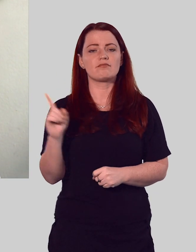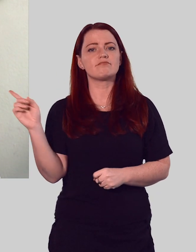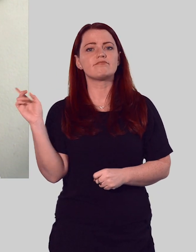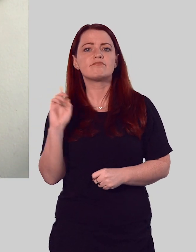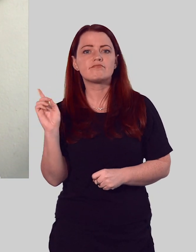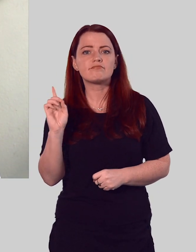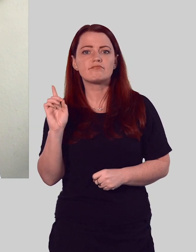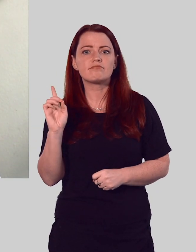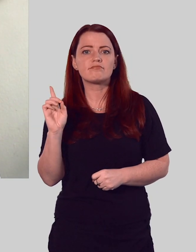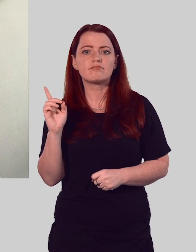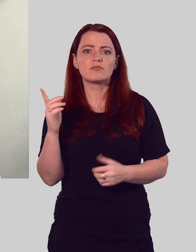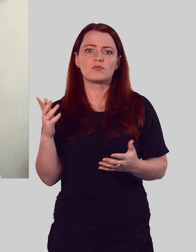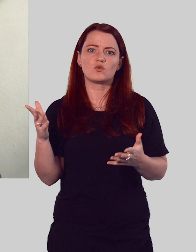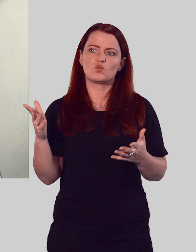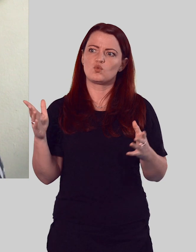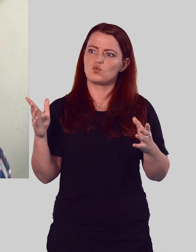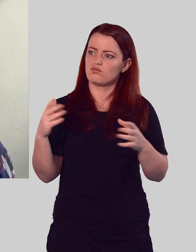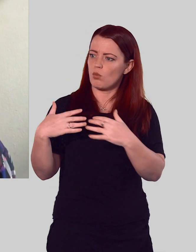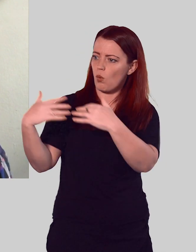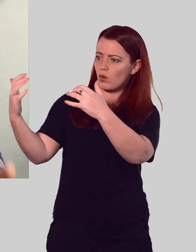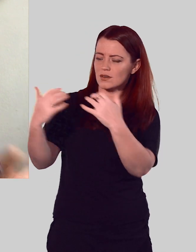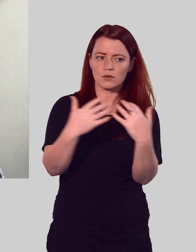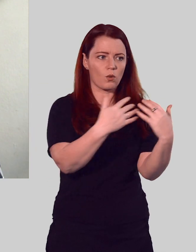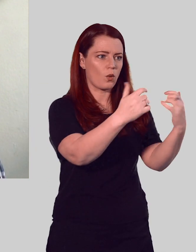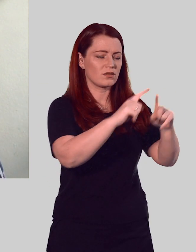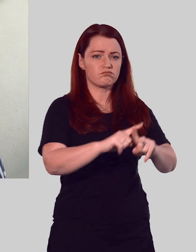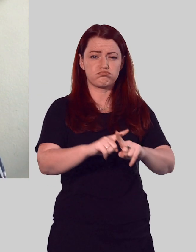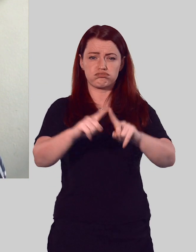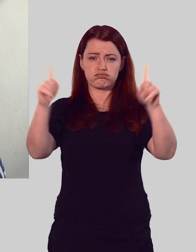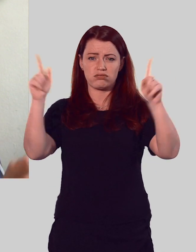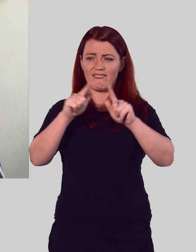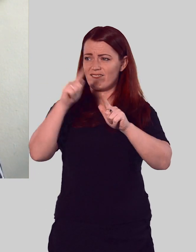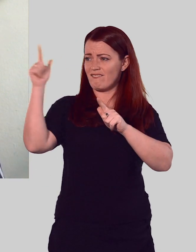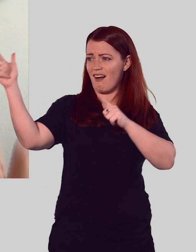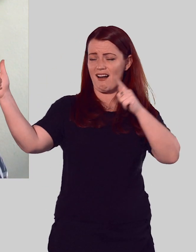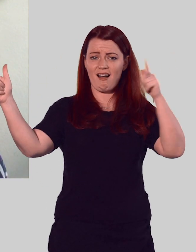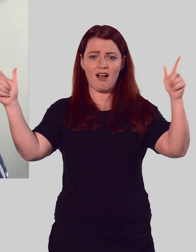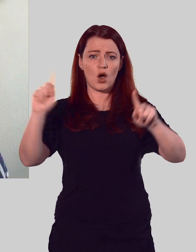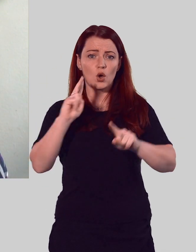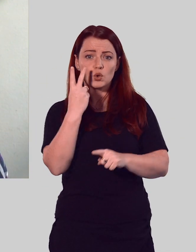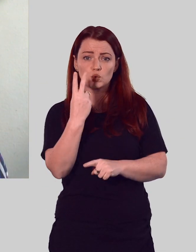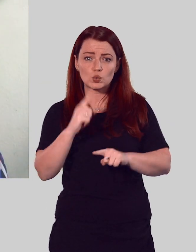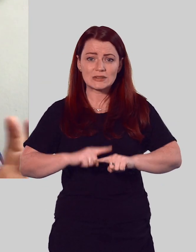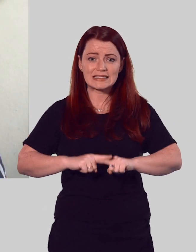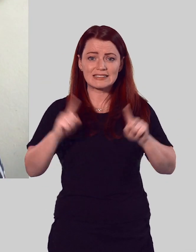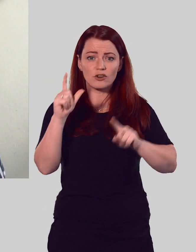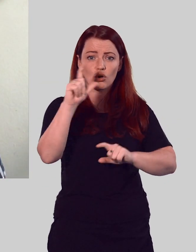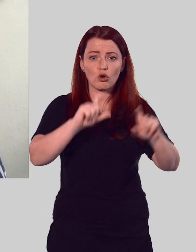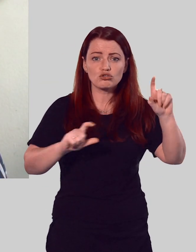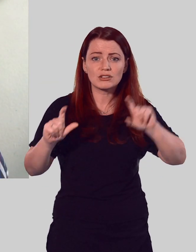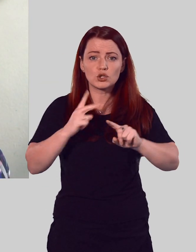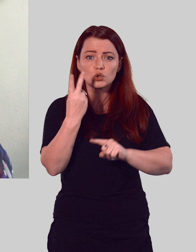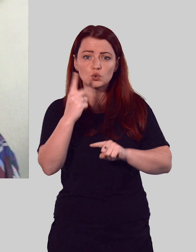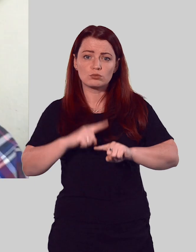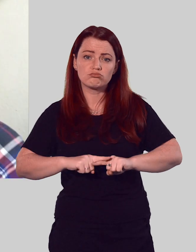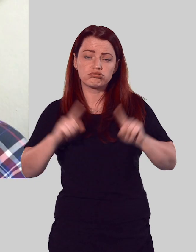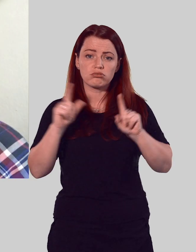bring audiences together from two different countries with two different languages to meet each other and play together.